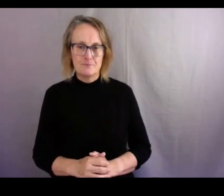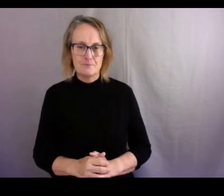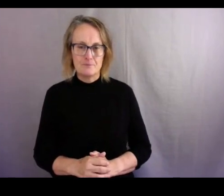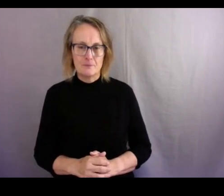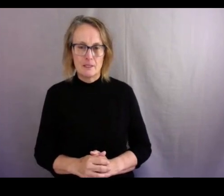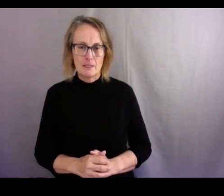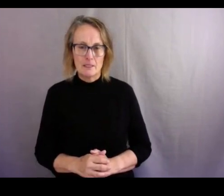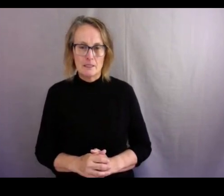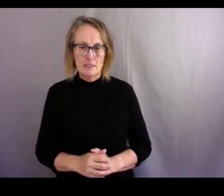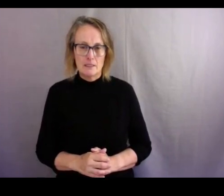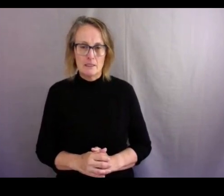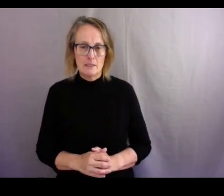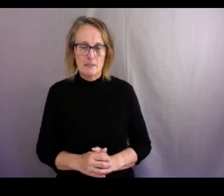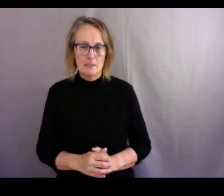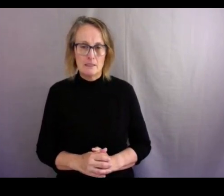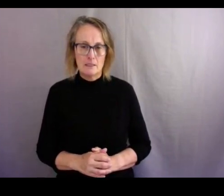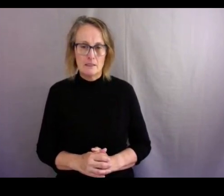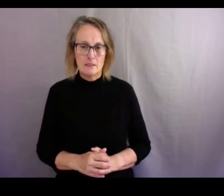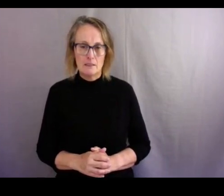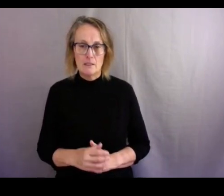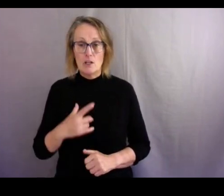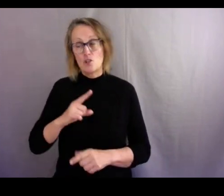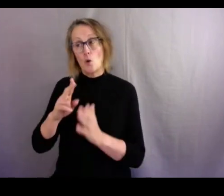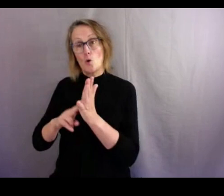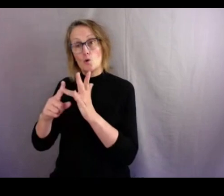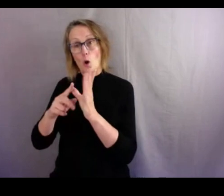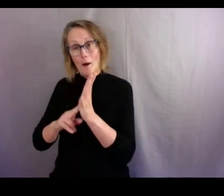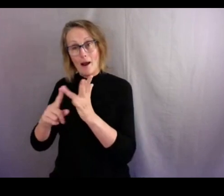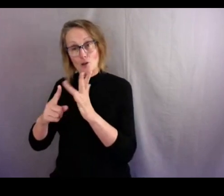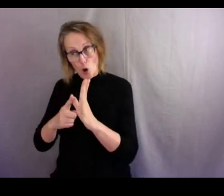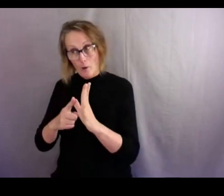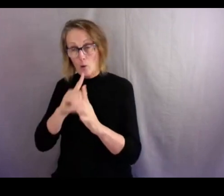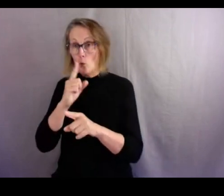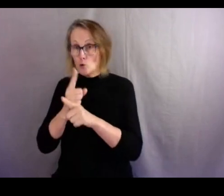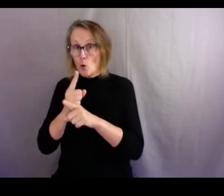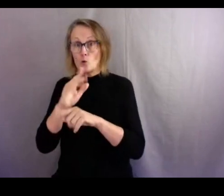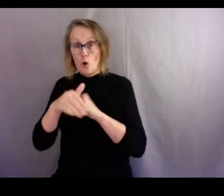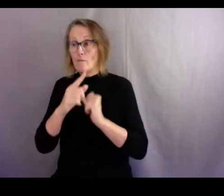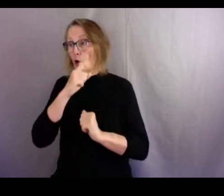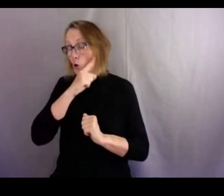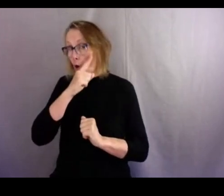Gauguin flees to the district to find more authenticity. Rarahu is questioned, while Teha'amana still knows